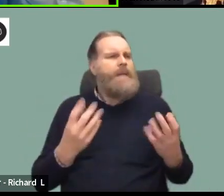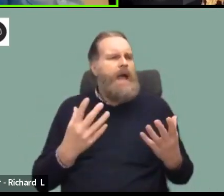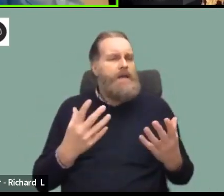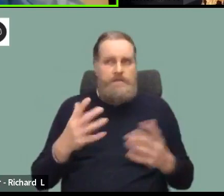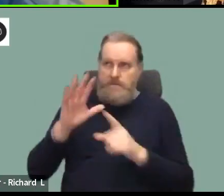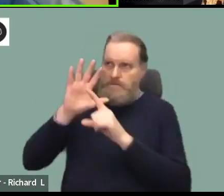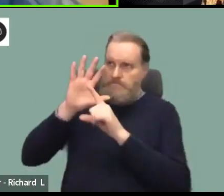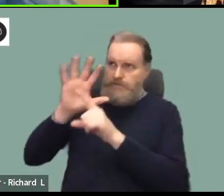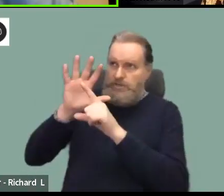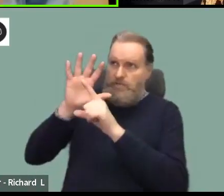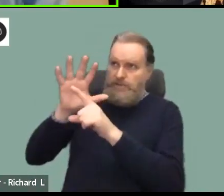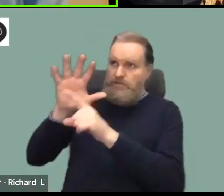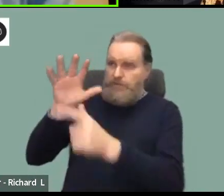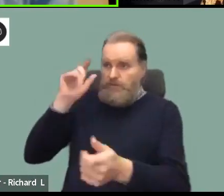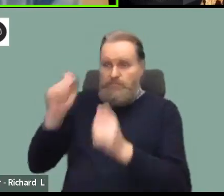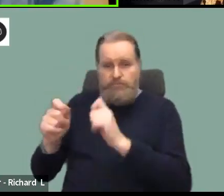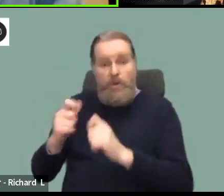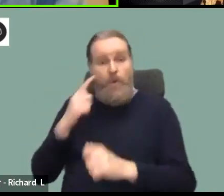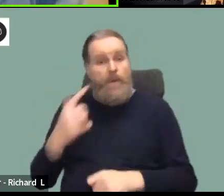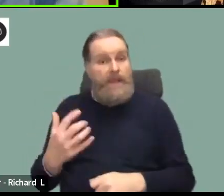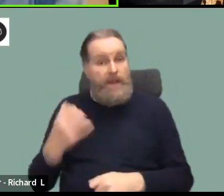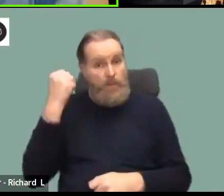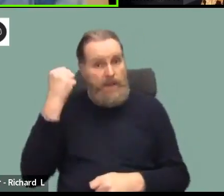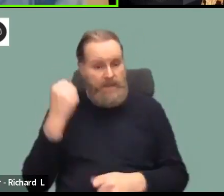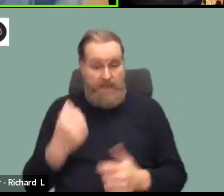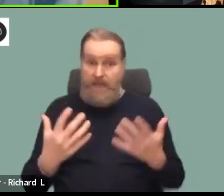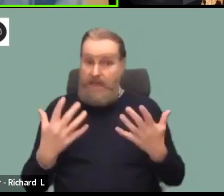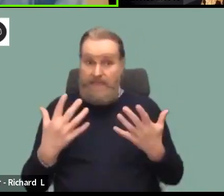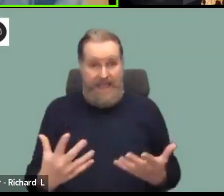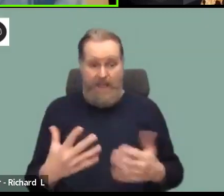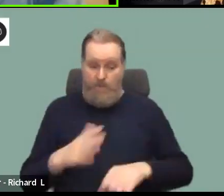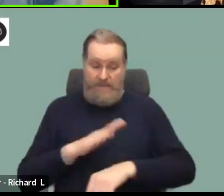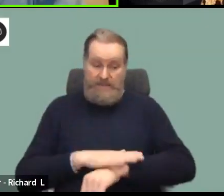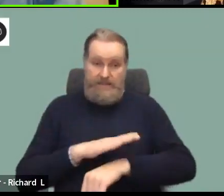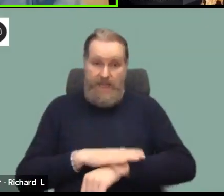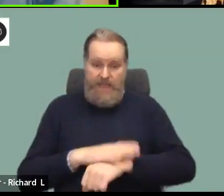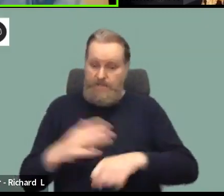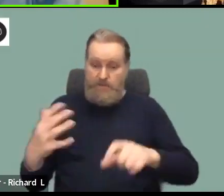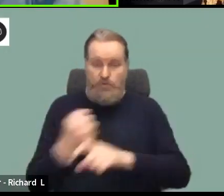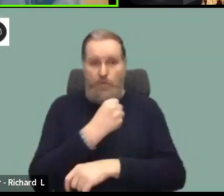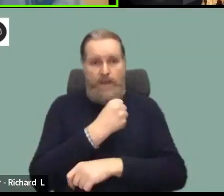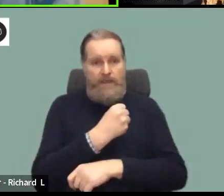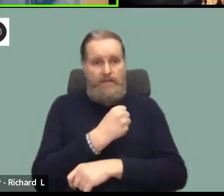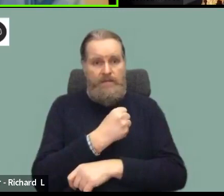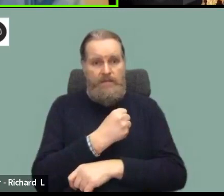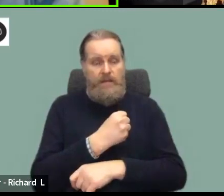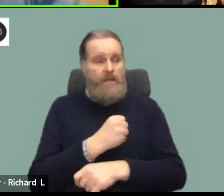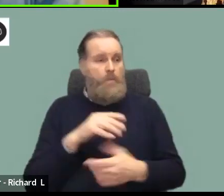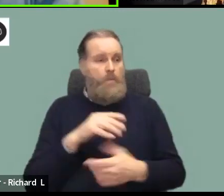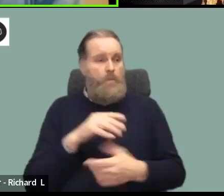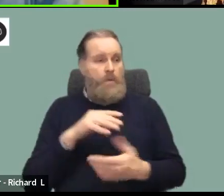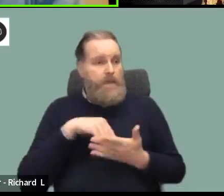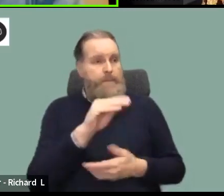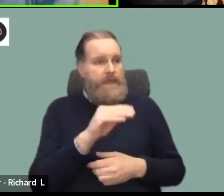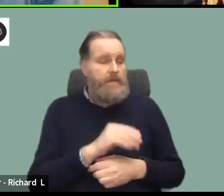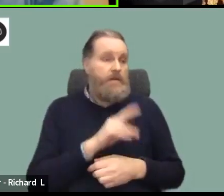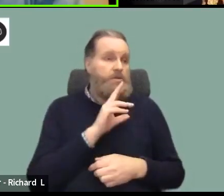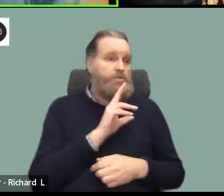protest. hope that we all decided this is. s the time where we have to win. And whether that's given 12.